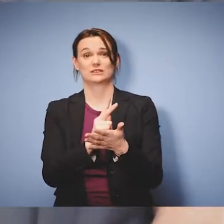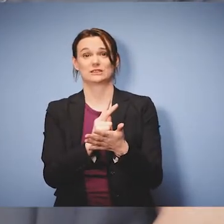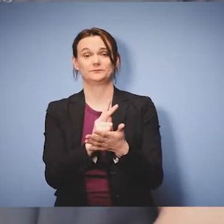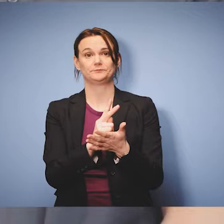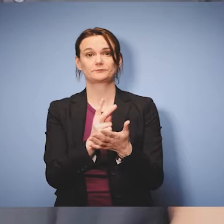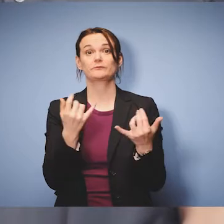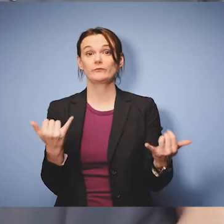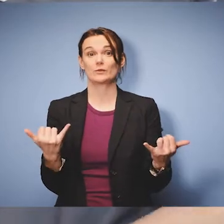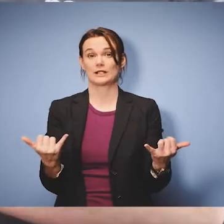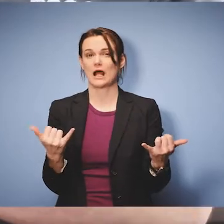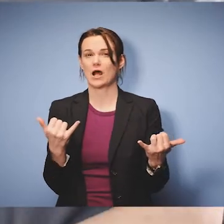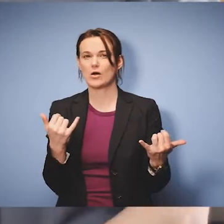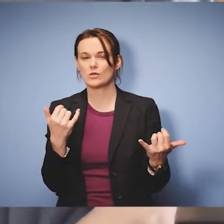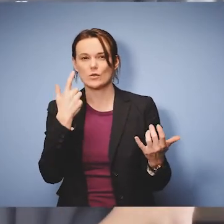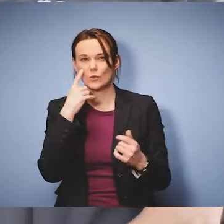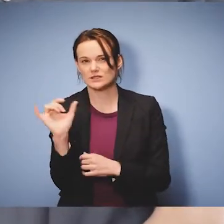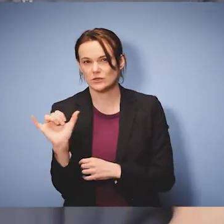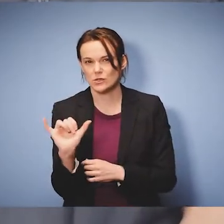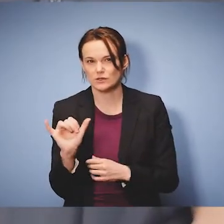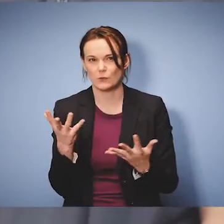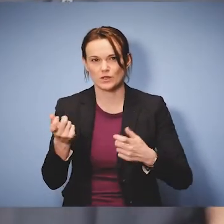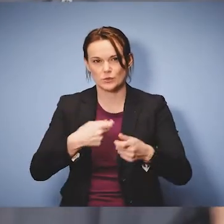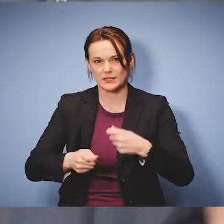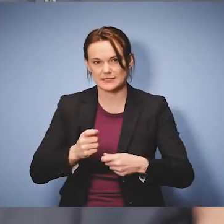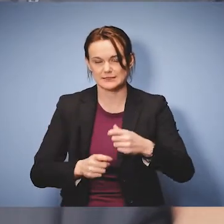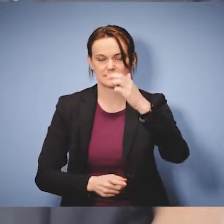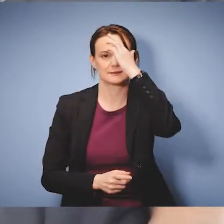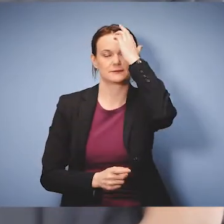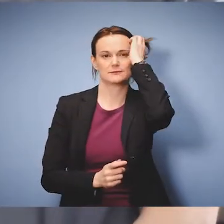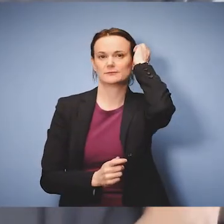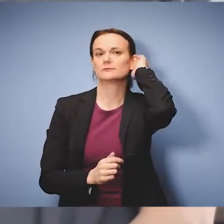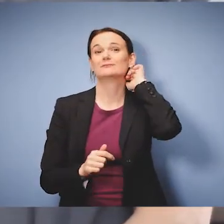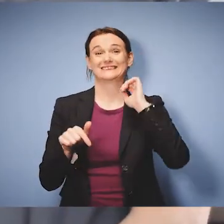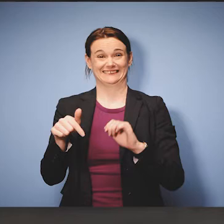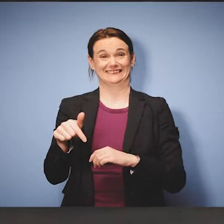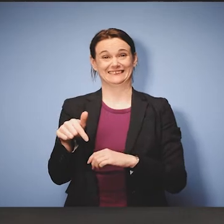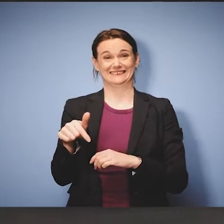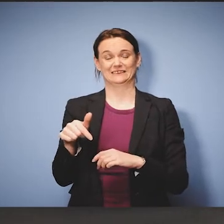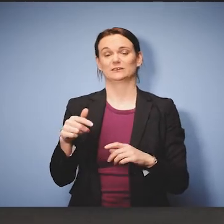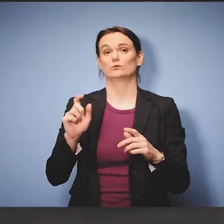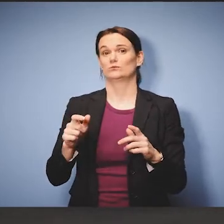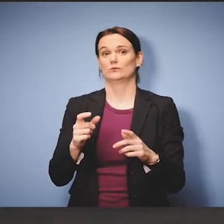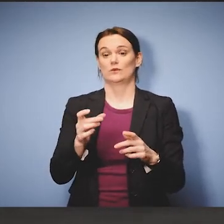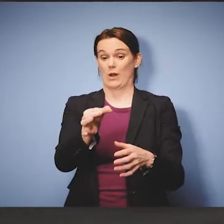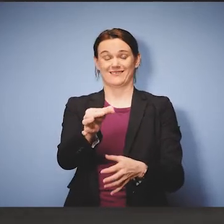Right now, what type of faucets are we dealing with If we're gonna replace these Rhonda? Well this one is just a single lever single hole,